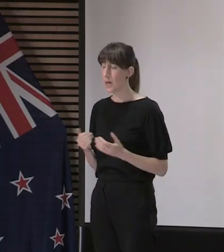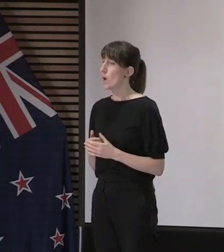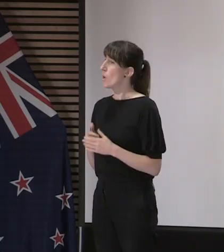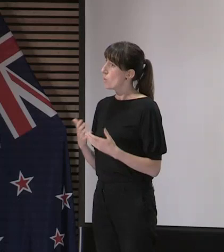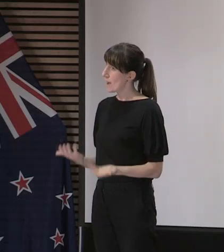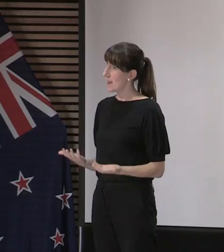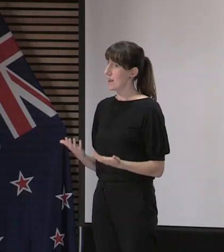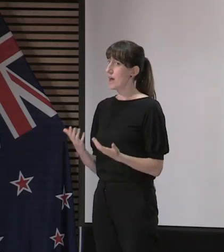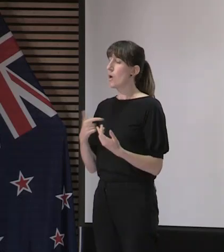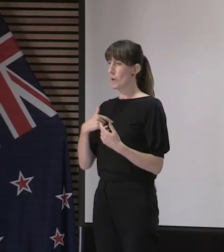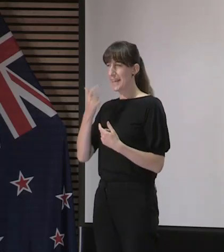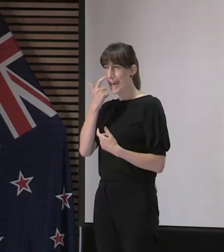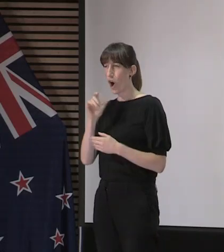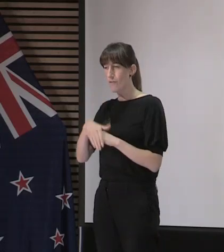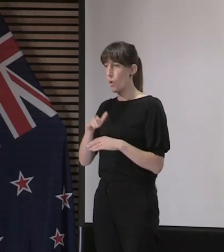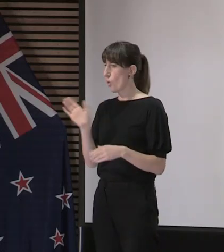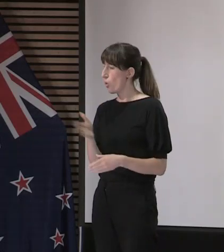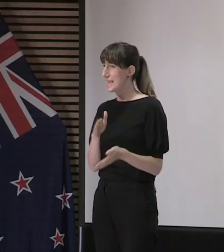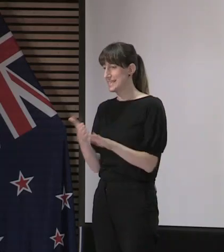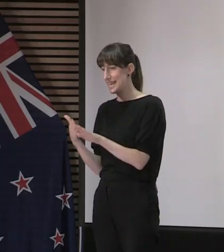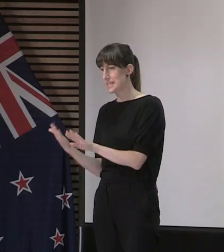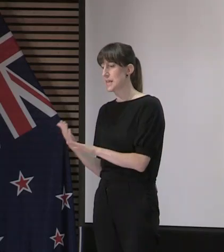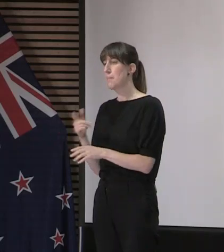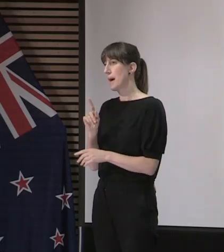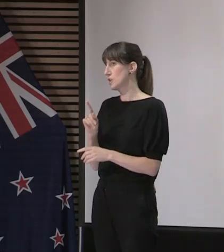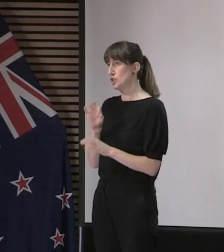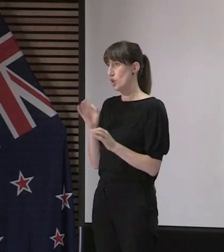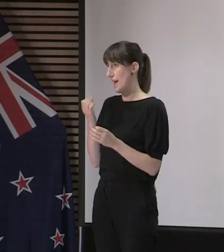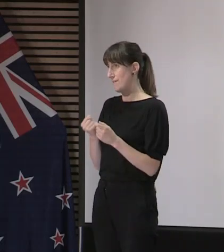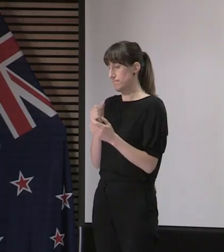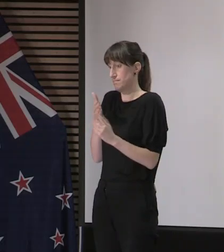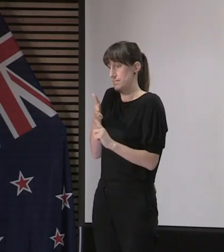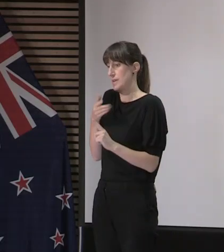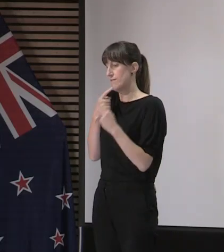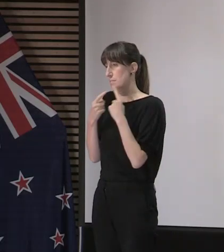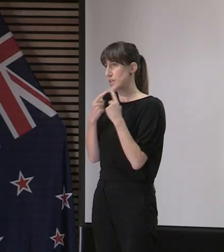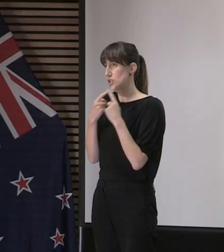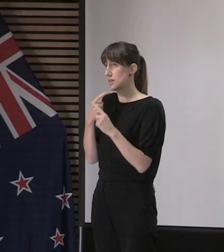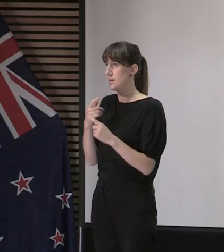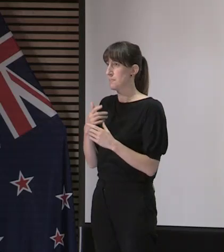to this time last year? We haven't yet but will want to look at that. We know people